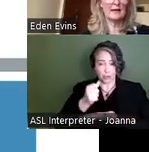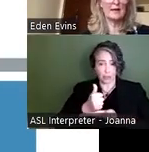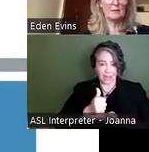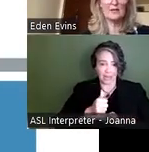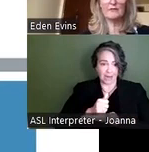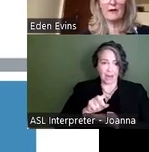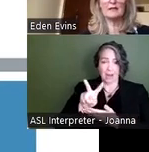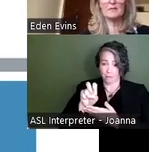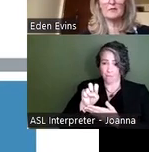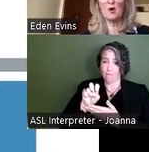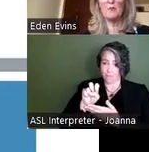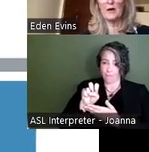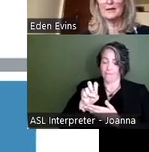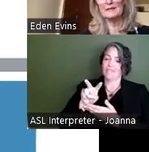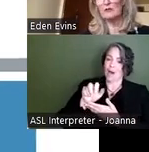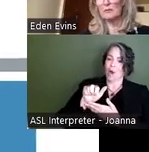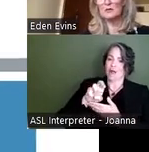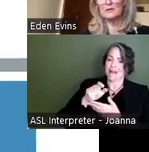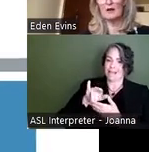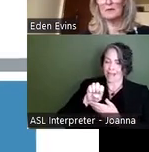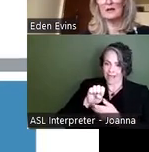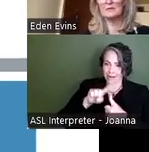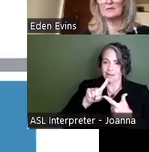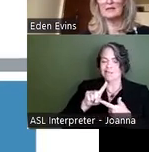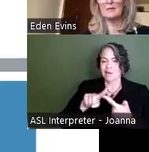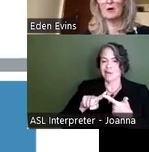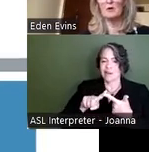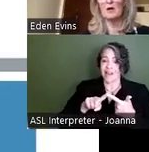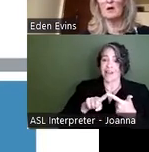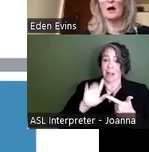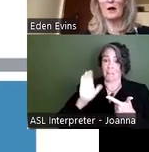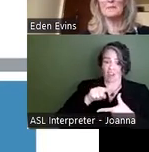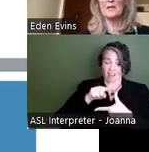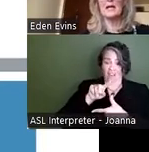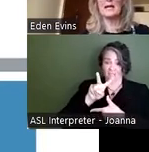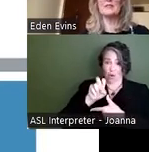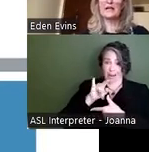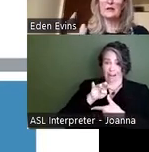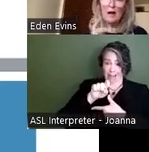and actually varenicline bupropion nicotine replacement therapy, and placebo in the general